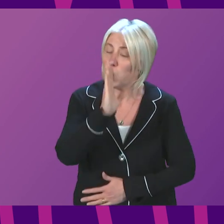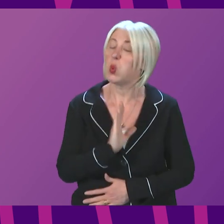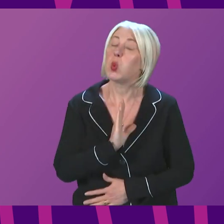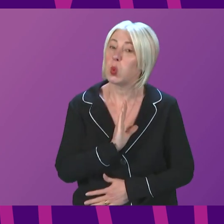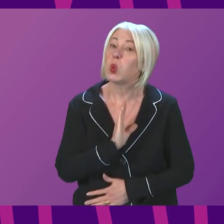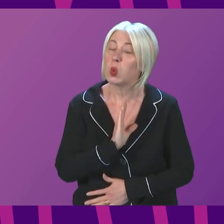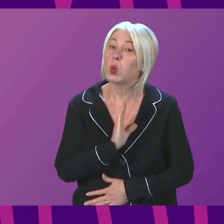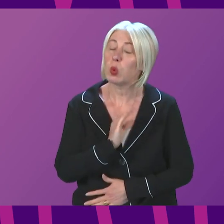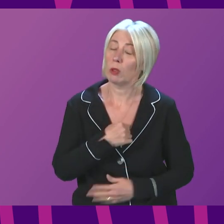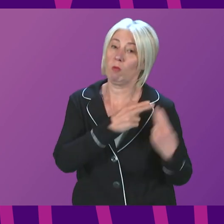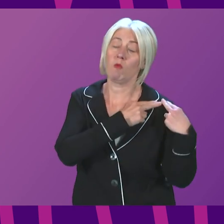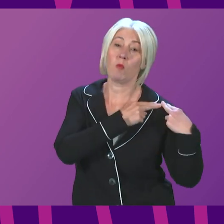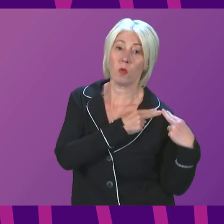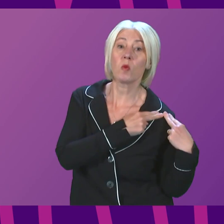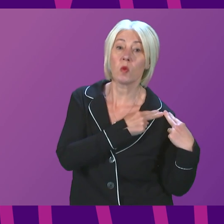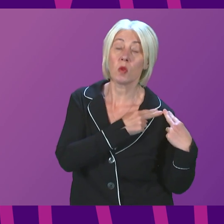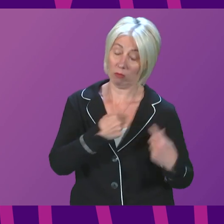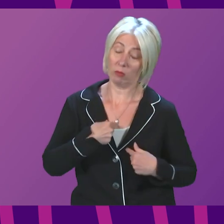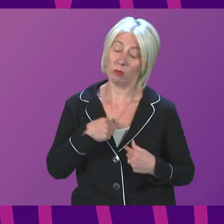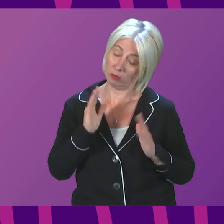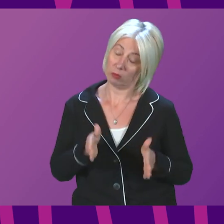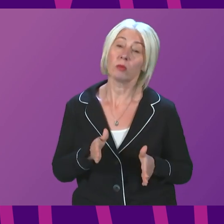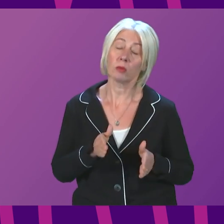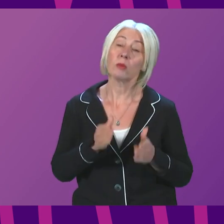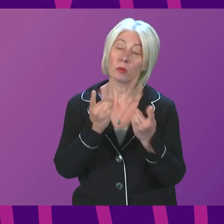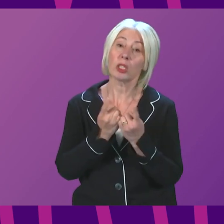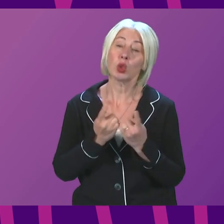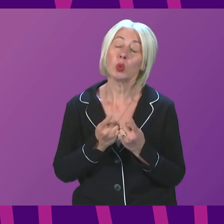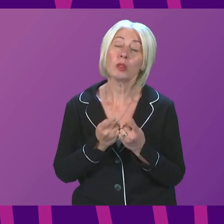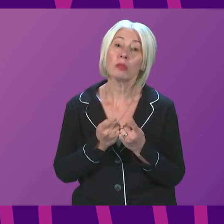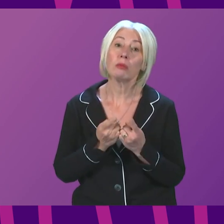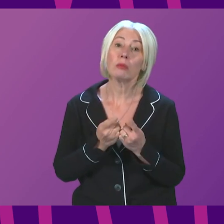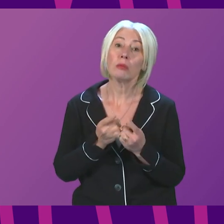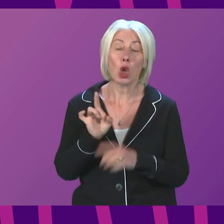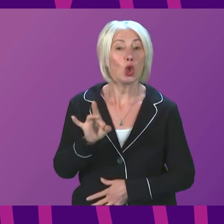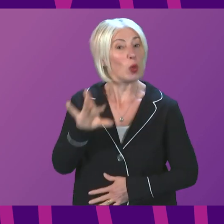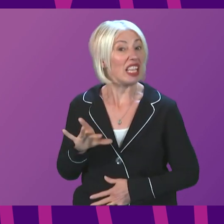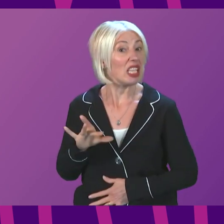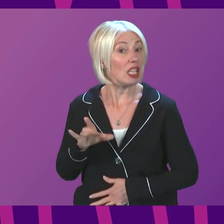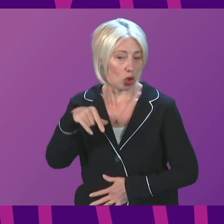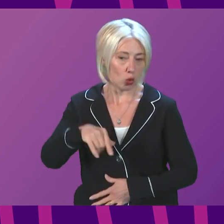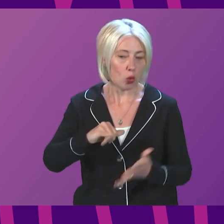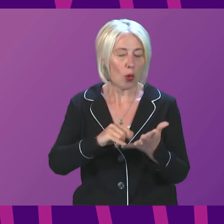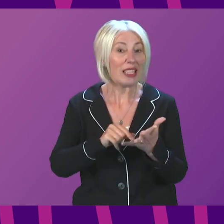It is incumbent on me to do so. However, the issues are not unique to the SNP.